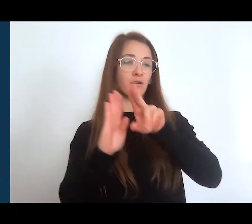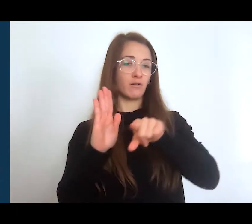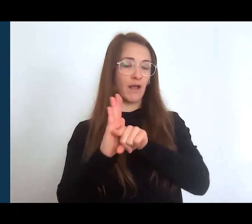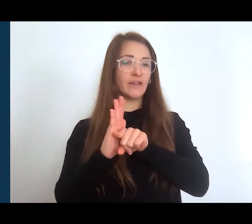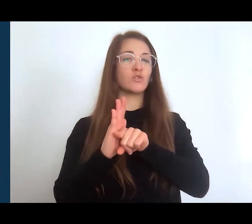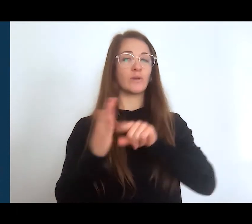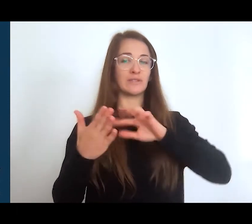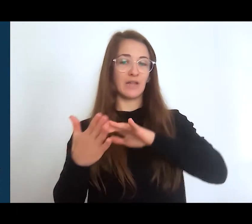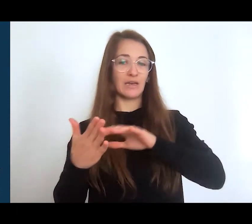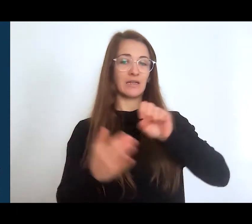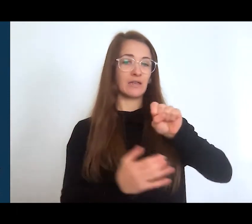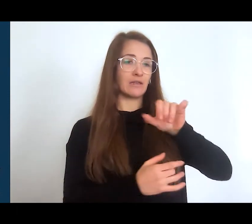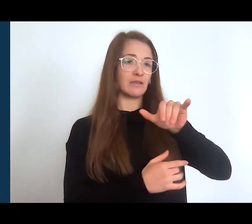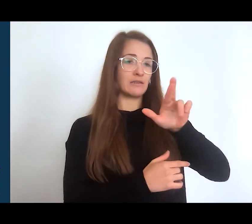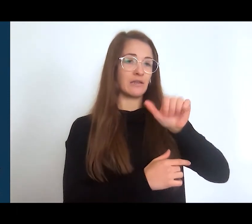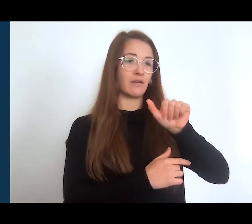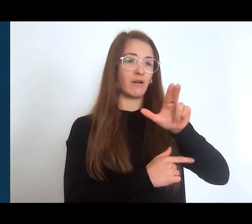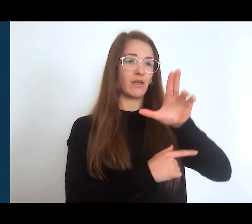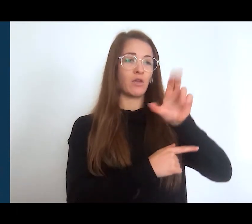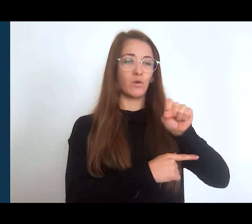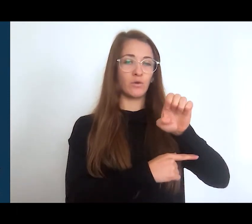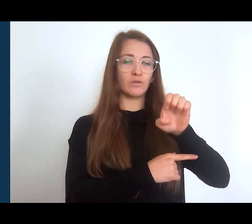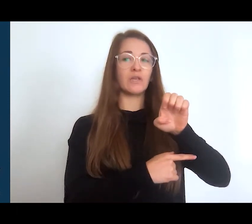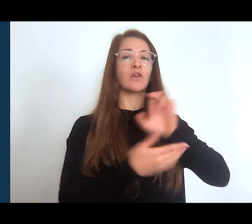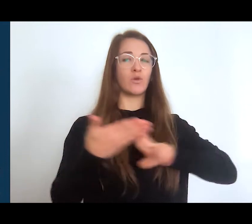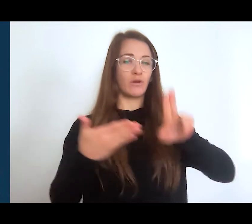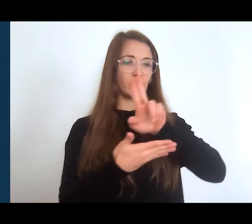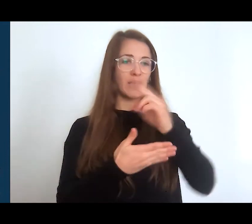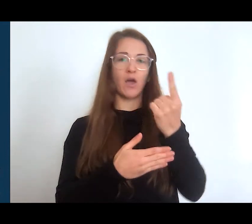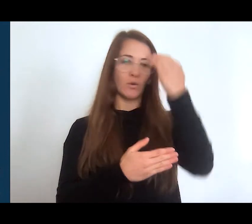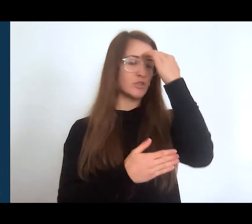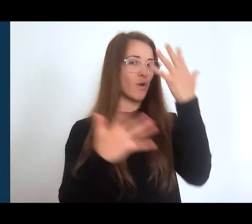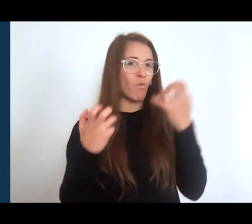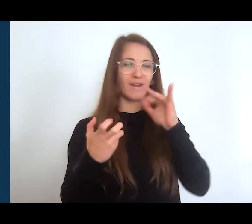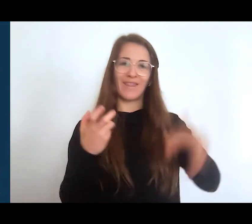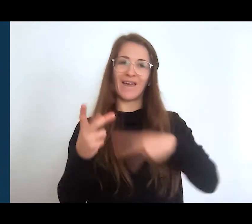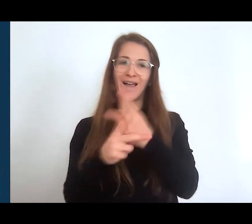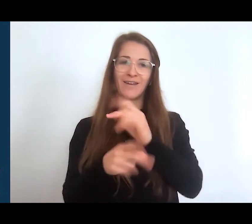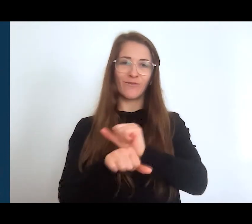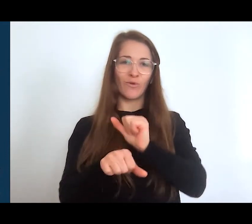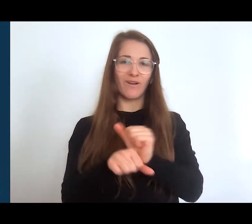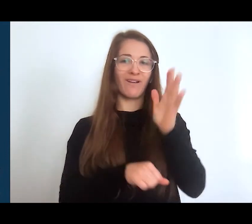MY UNDER GRADUATE STUDIES, WHICH SYRACUSE UNIVERSITY. I HAVE ALWAYS KNOWN I WANTED TO